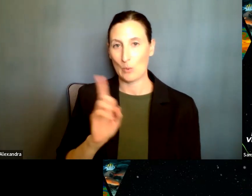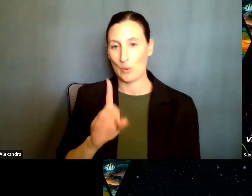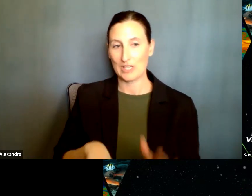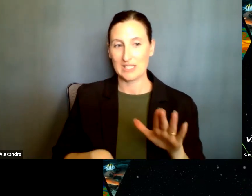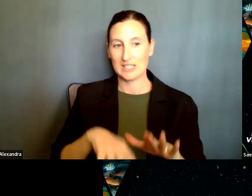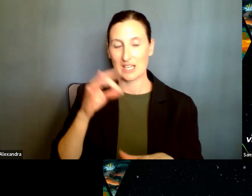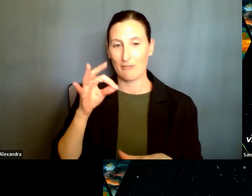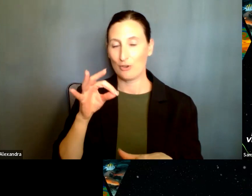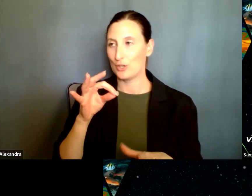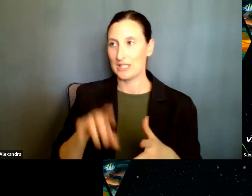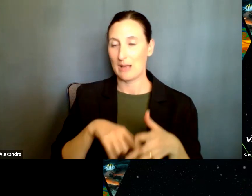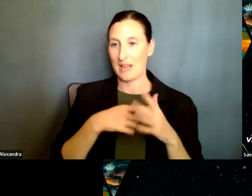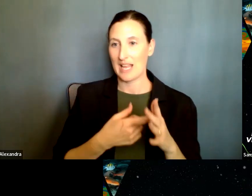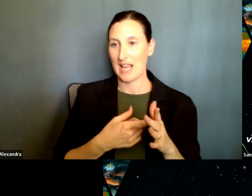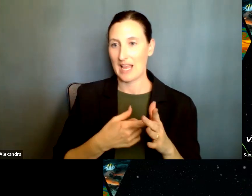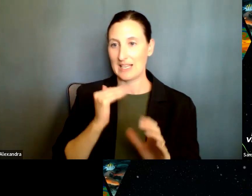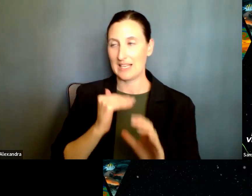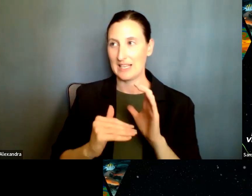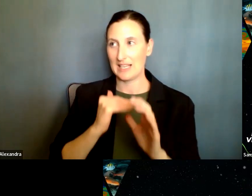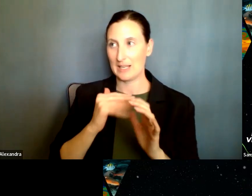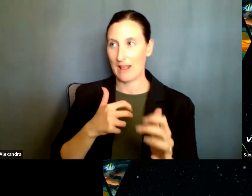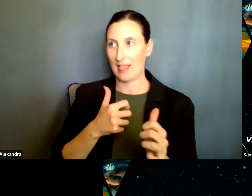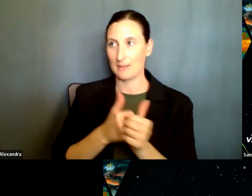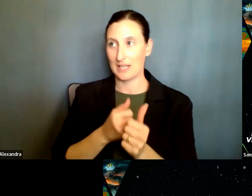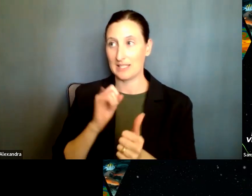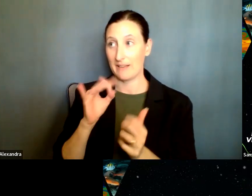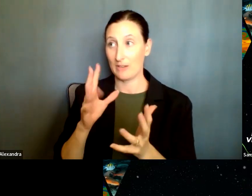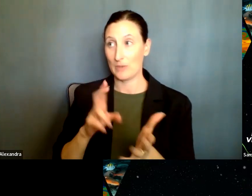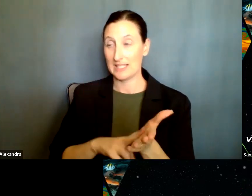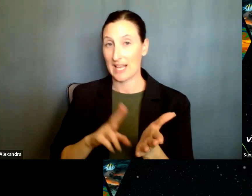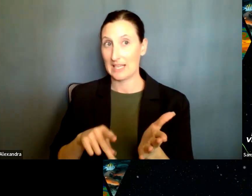to sign up for updates or to access your subscriber references, please enter your contact information below,